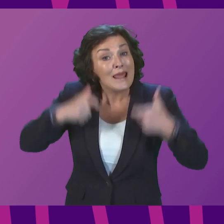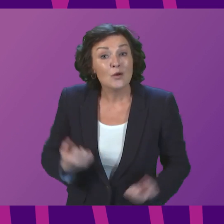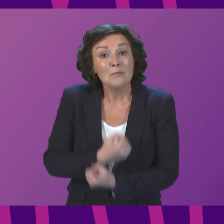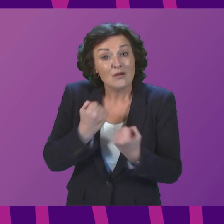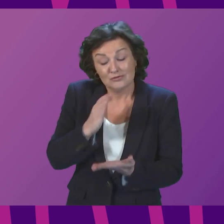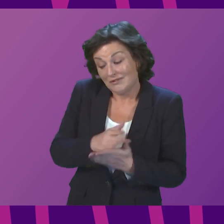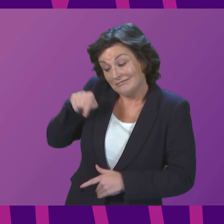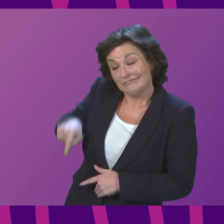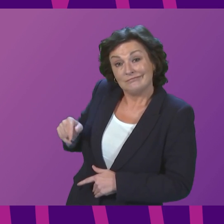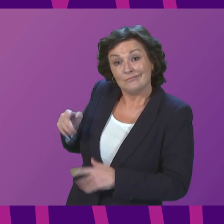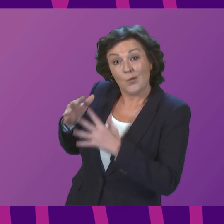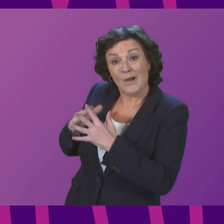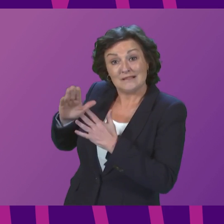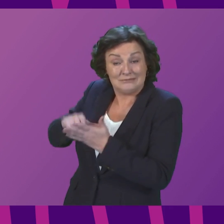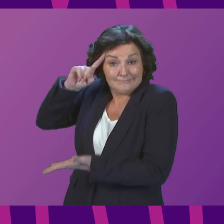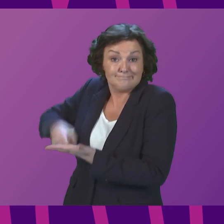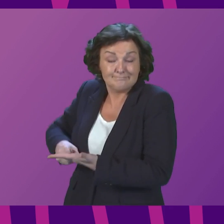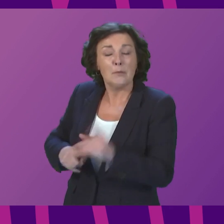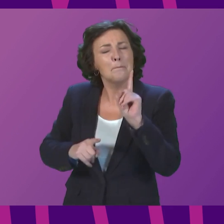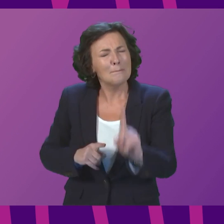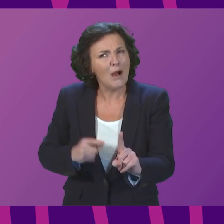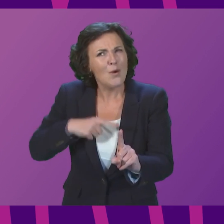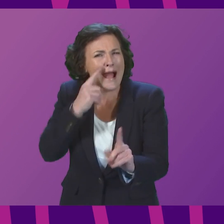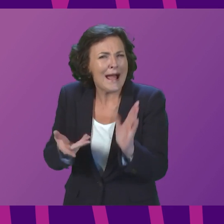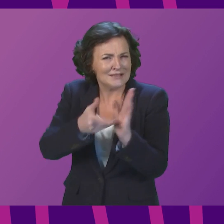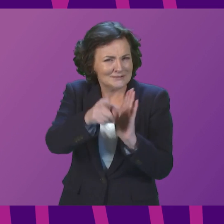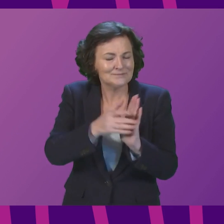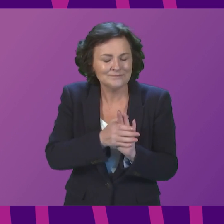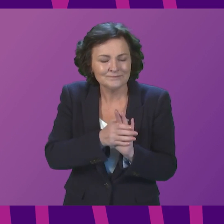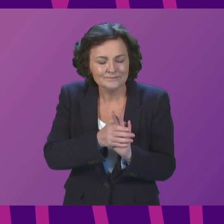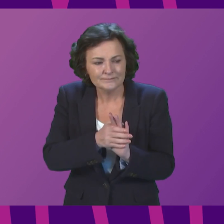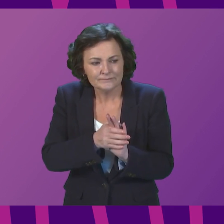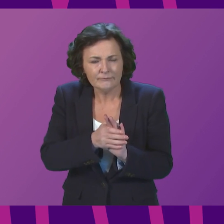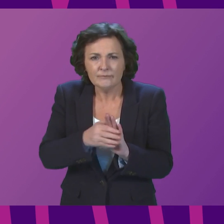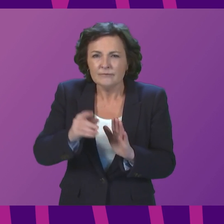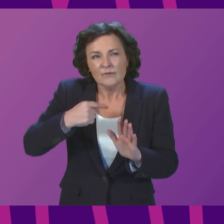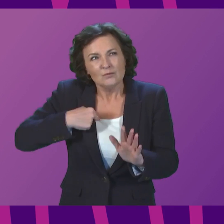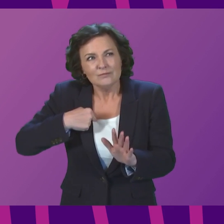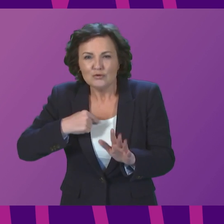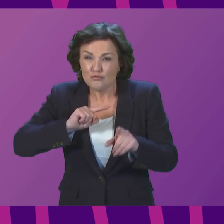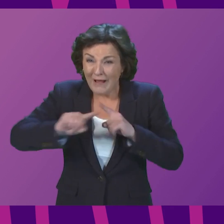My only caveat is that we need to ensure that the burden of rightly providing households